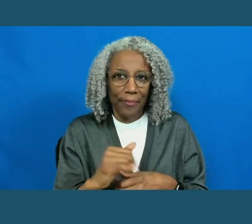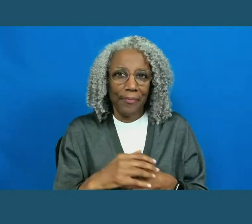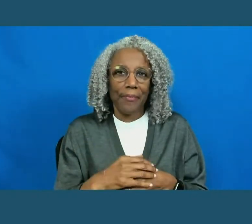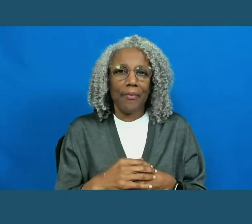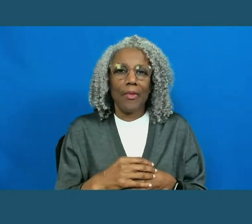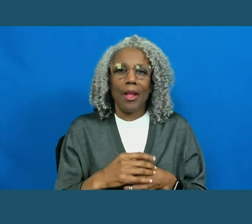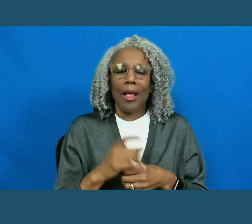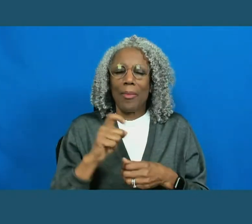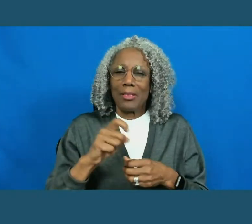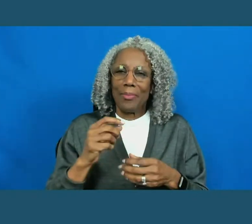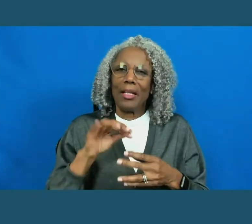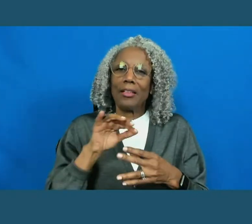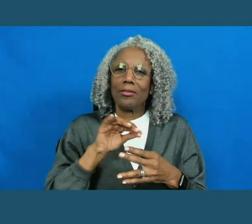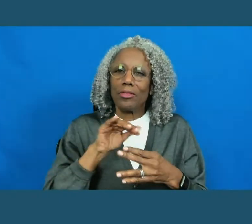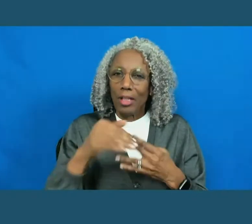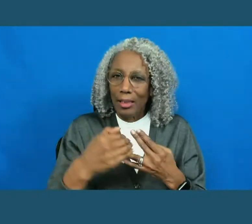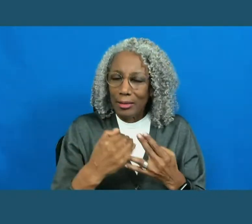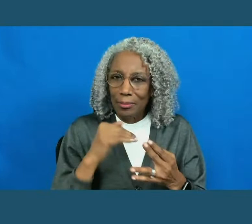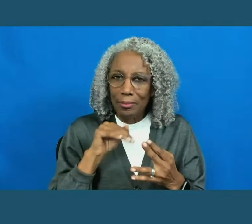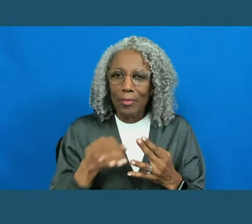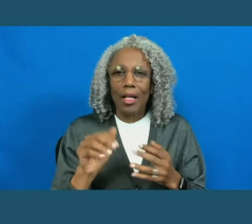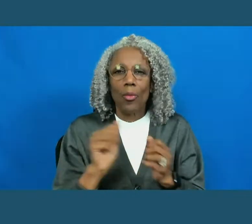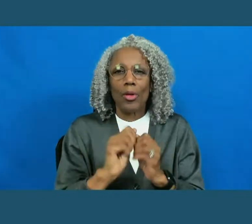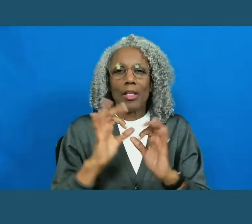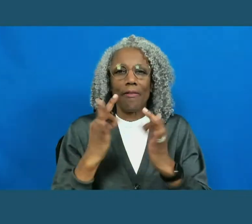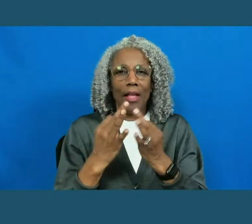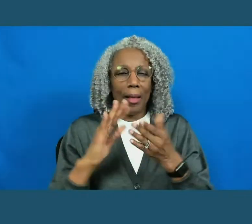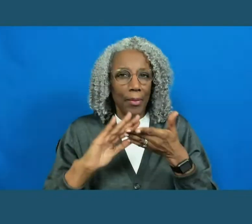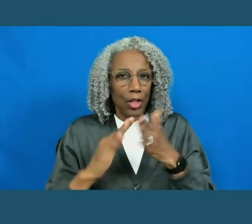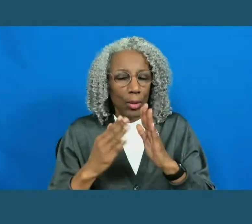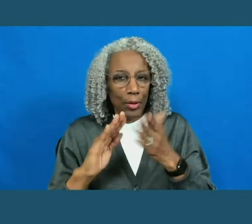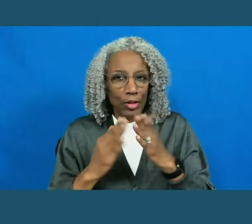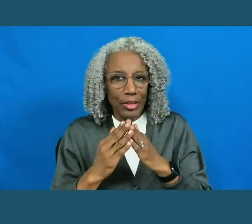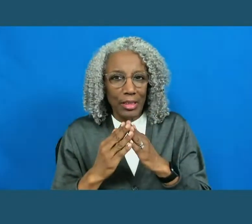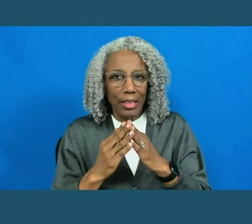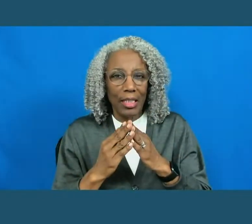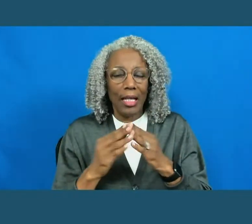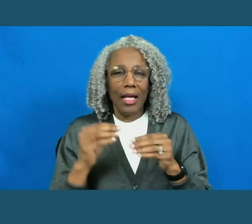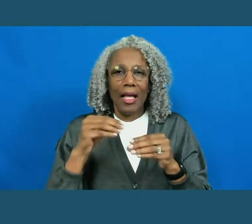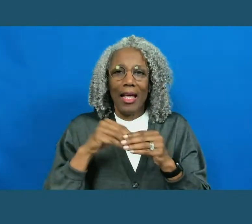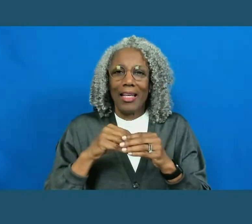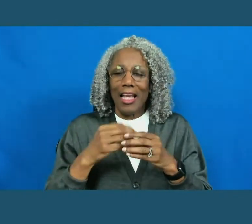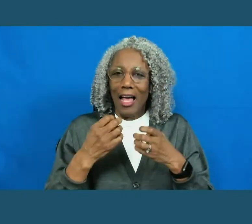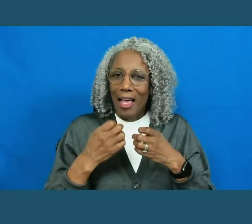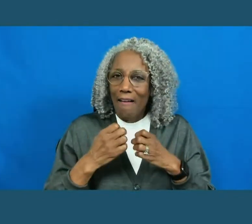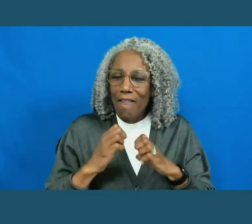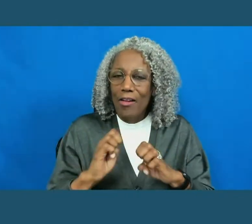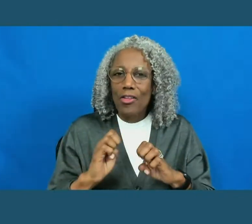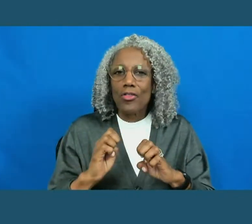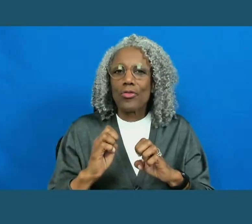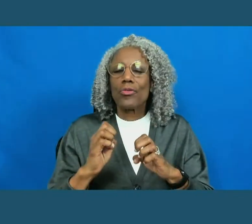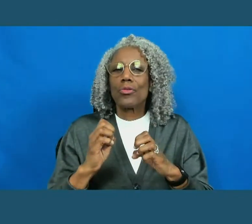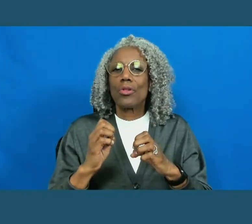what that collaboration looks like. And being very transparent